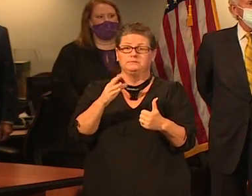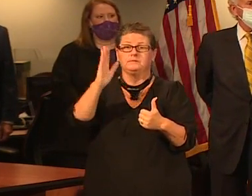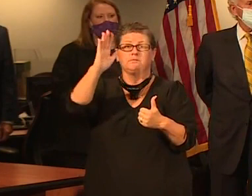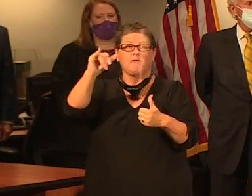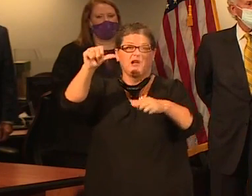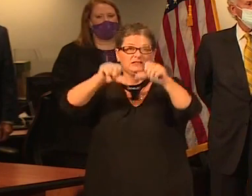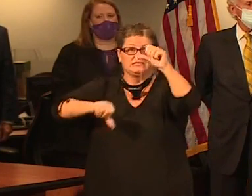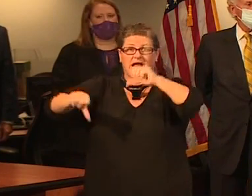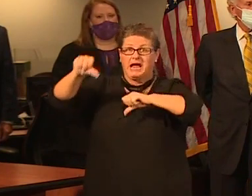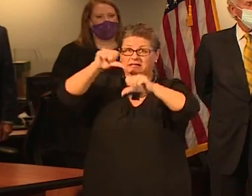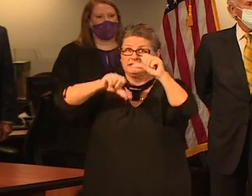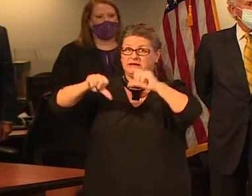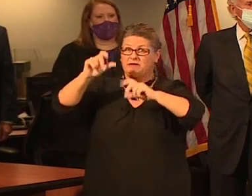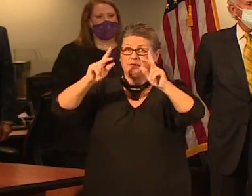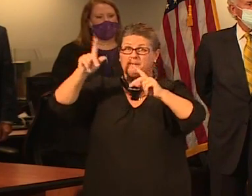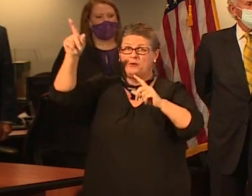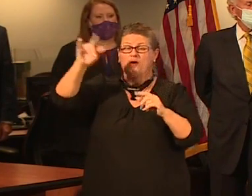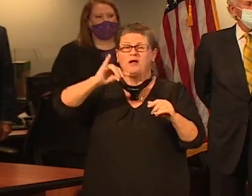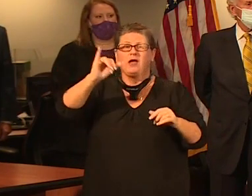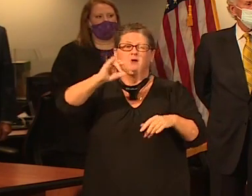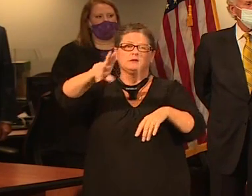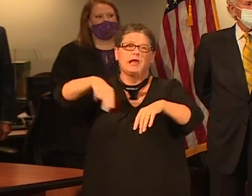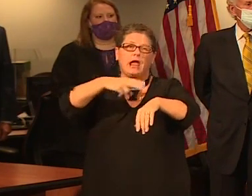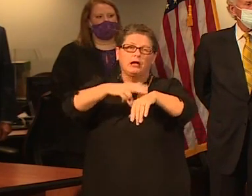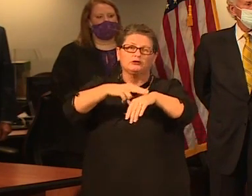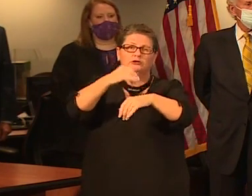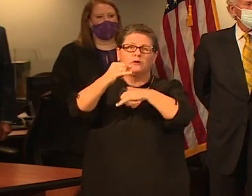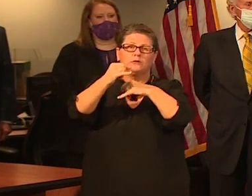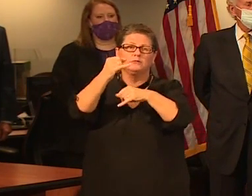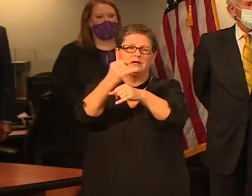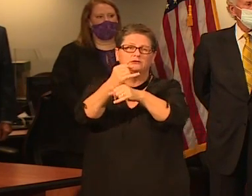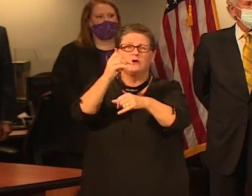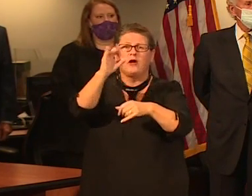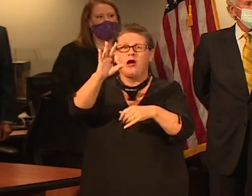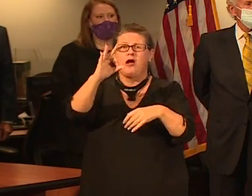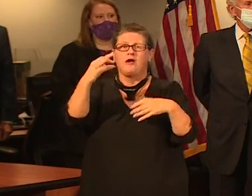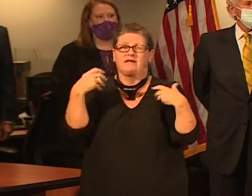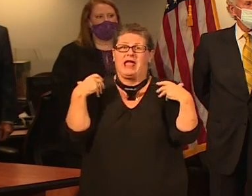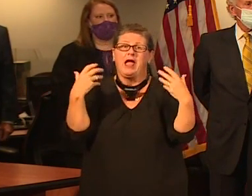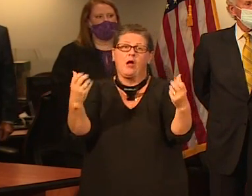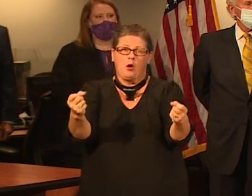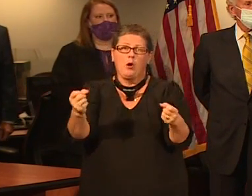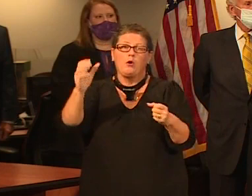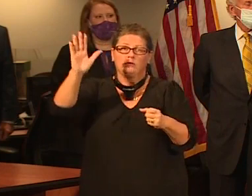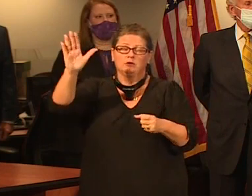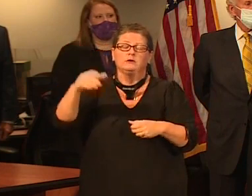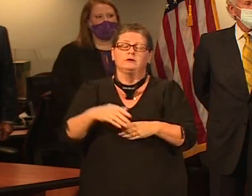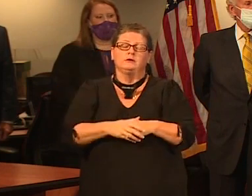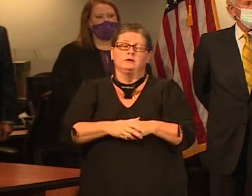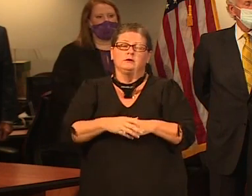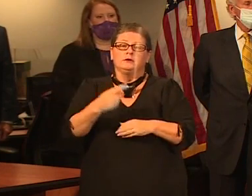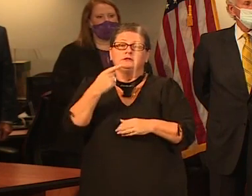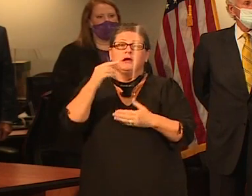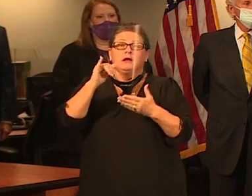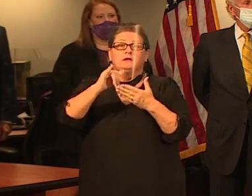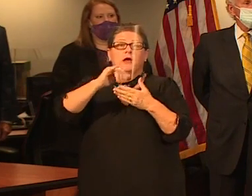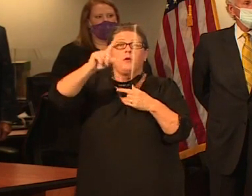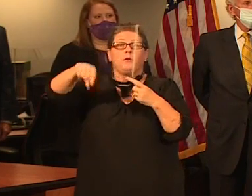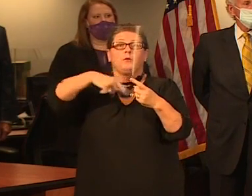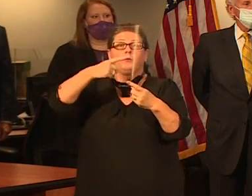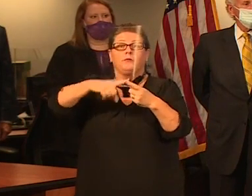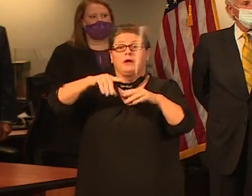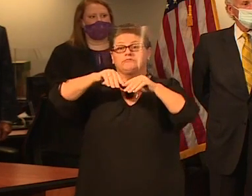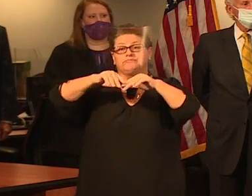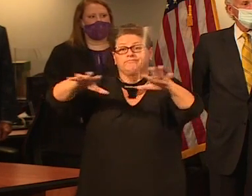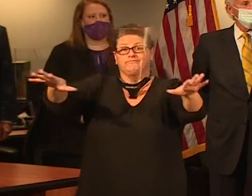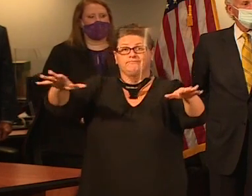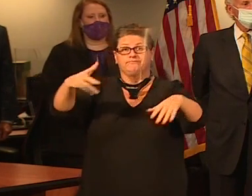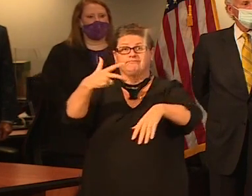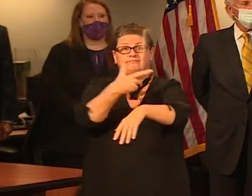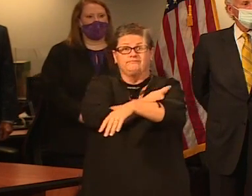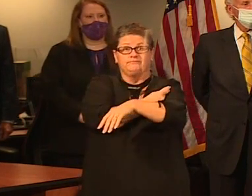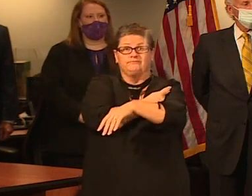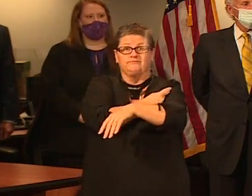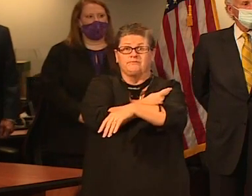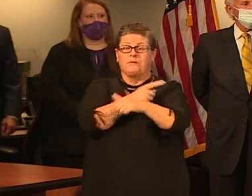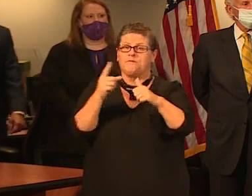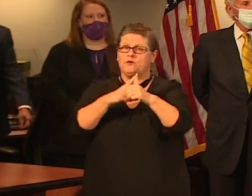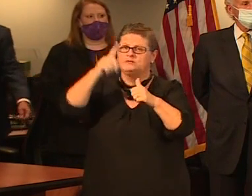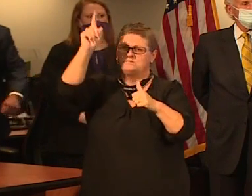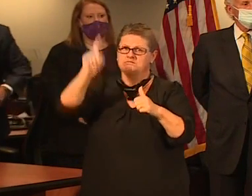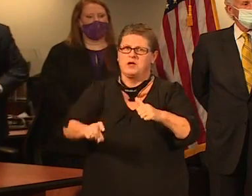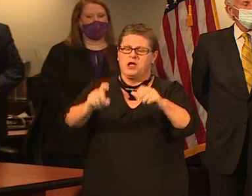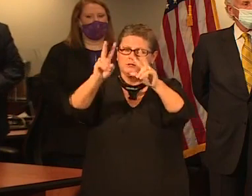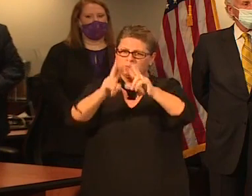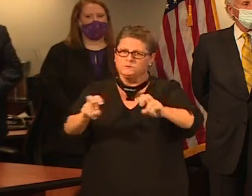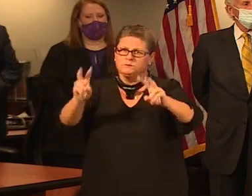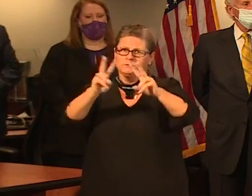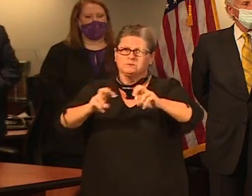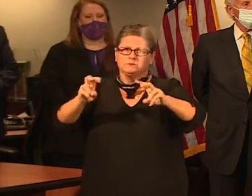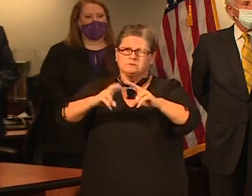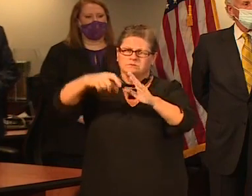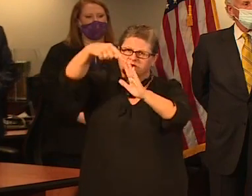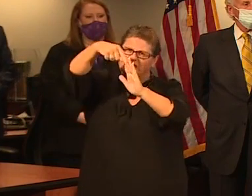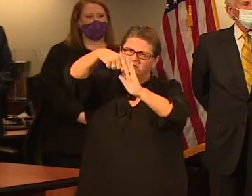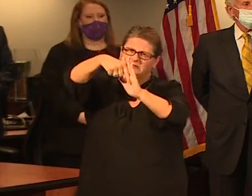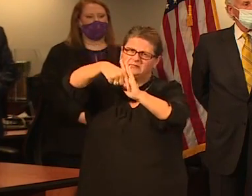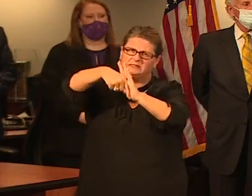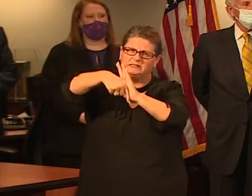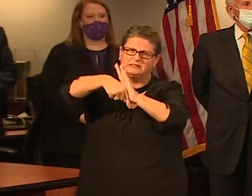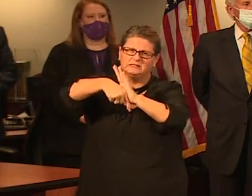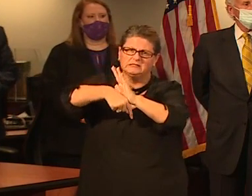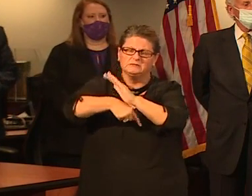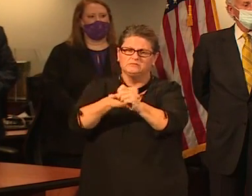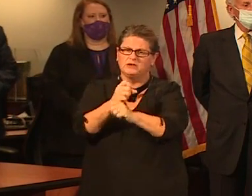ONE, WE HAVE BEEN ASSURED BY KEY SCIENTIFIC STAKEHOLDERS LIKE THE NATIONAL INSTITUTES OF HEALTH THAT NO VACCINE WILL BE RELEASED UNTIL IT HAS UNDERGONE THE RIGOROUS SCIENTIFIC AND